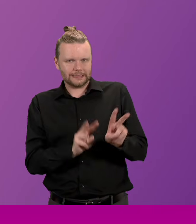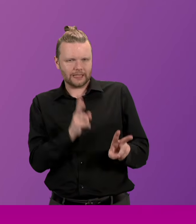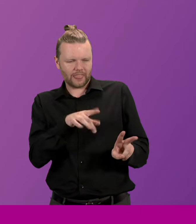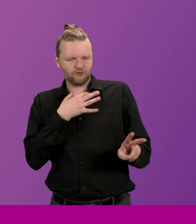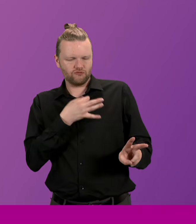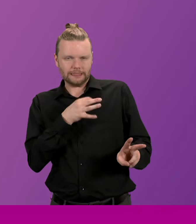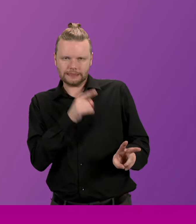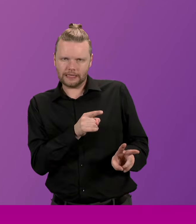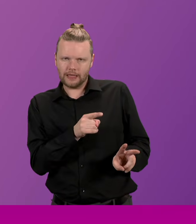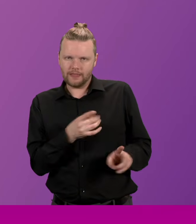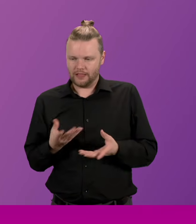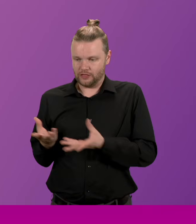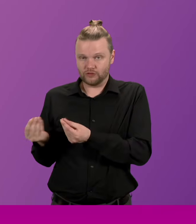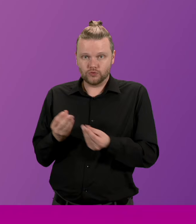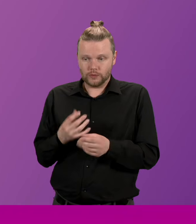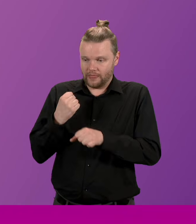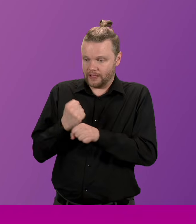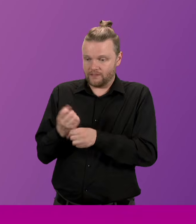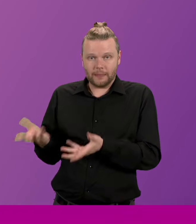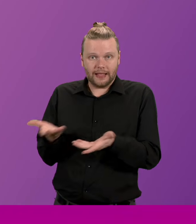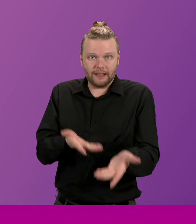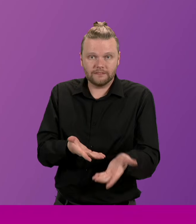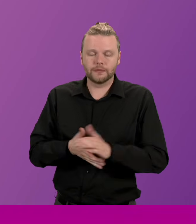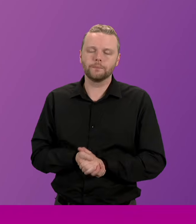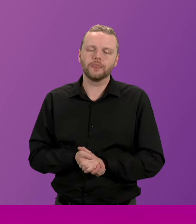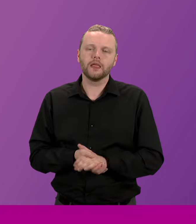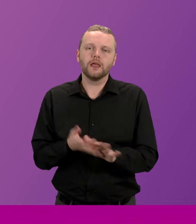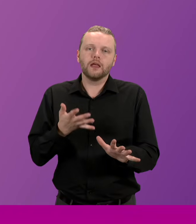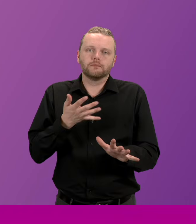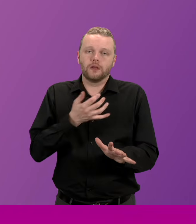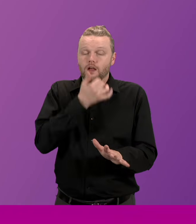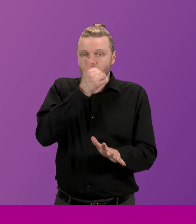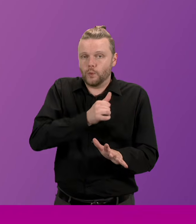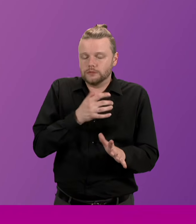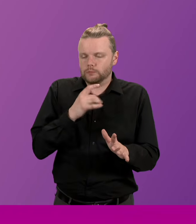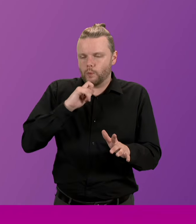and the resources that the Government is making available. There are statutory